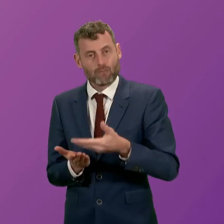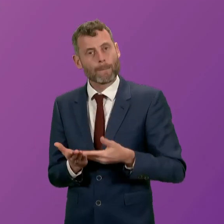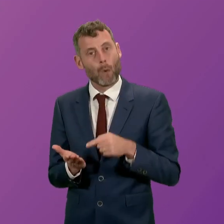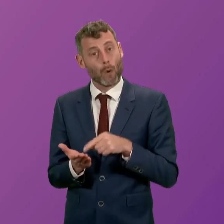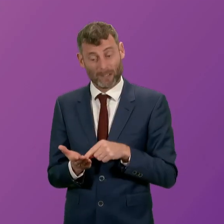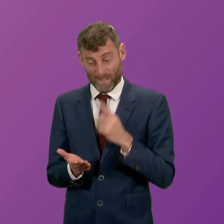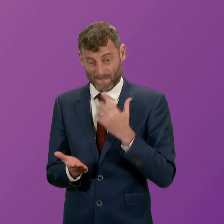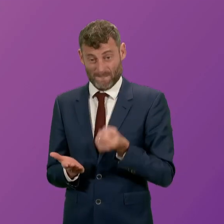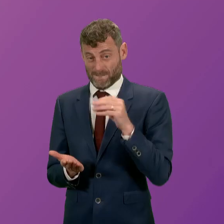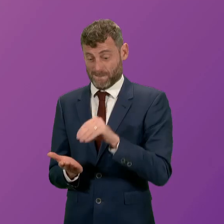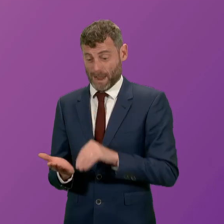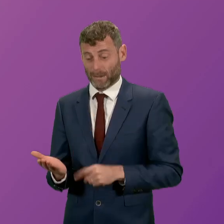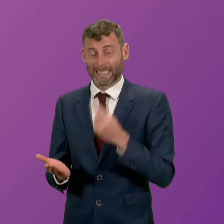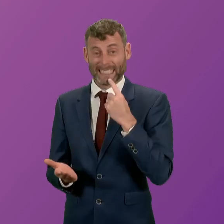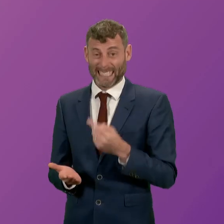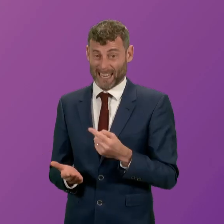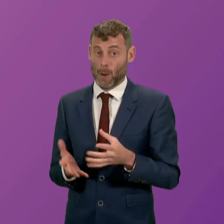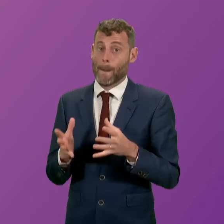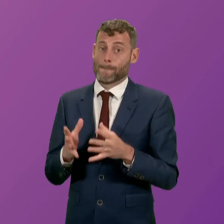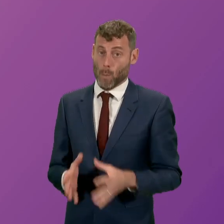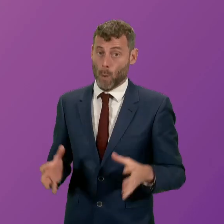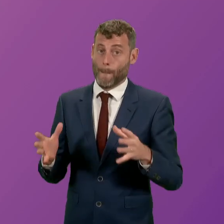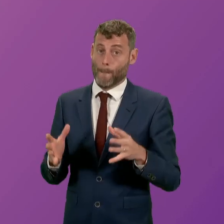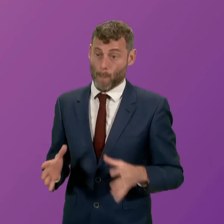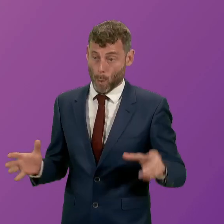the major effect on health spending of the rising prevalence of long-term preventable